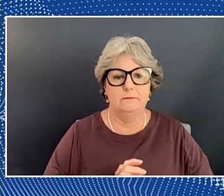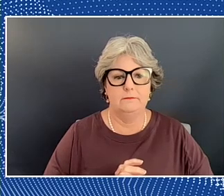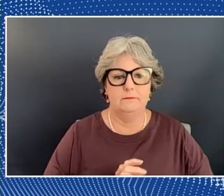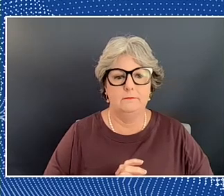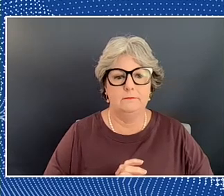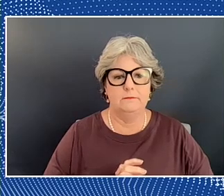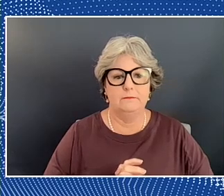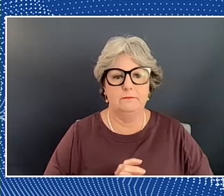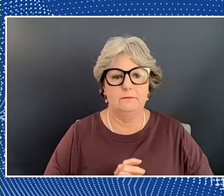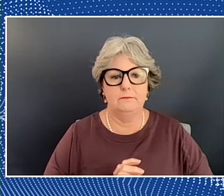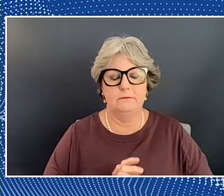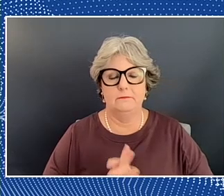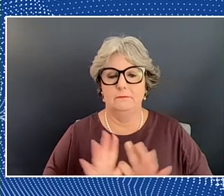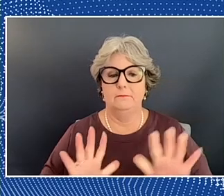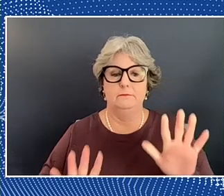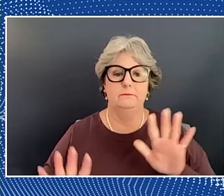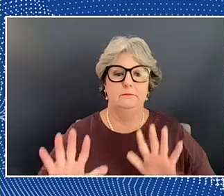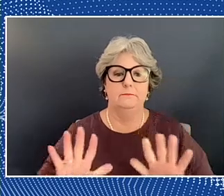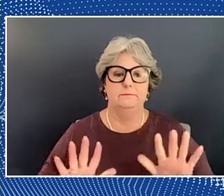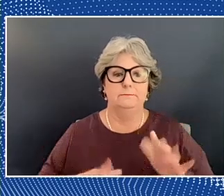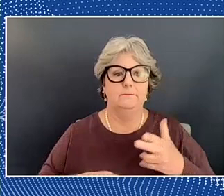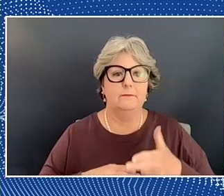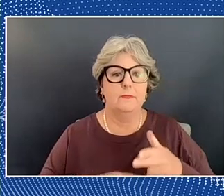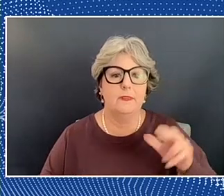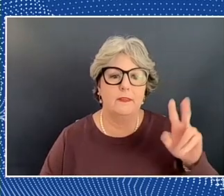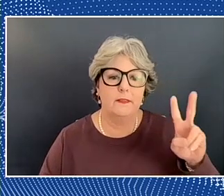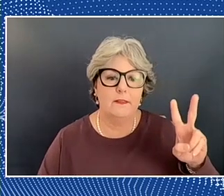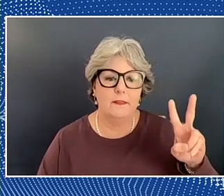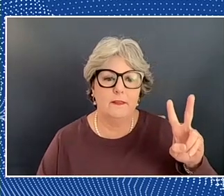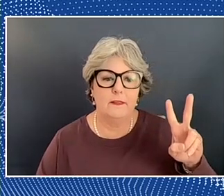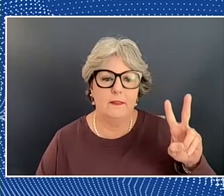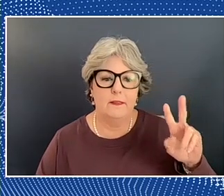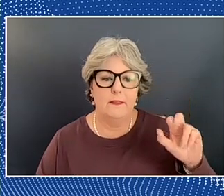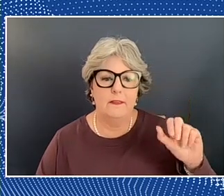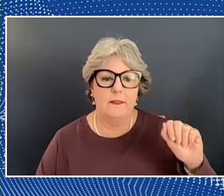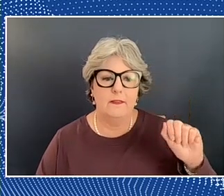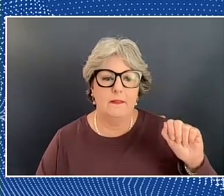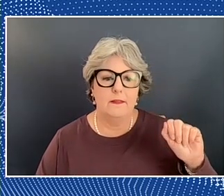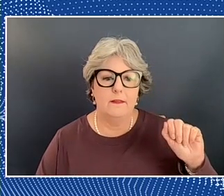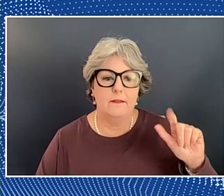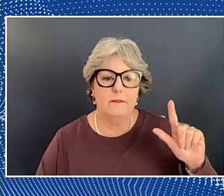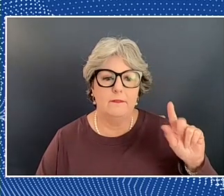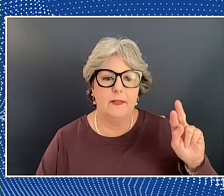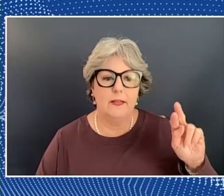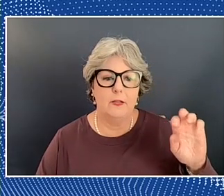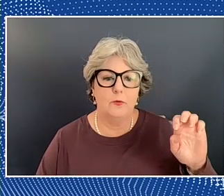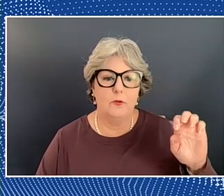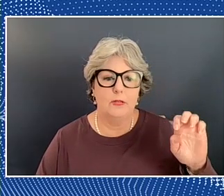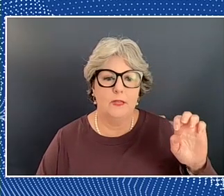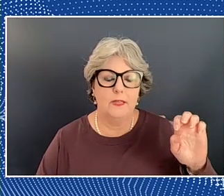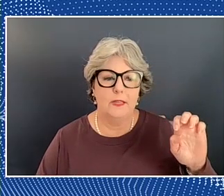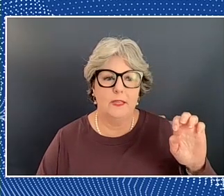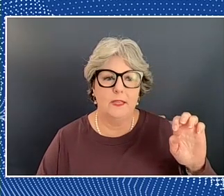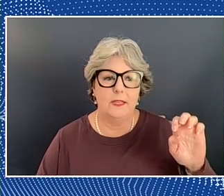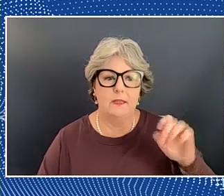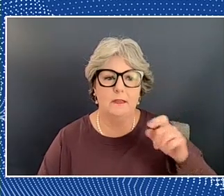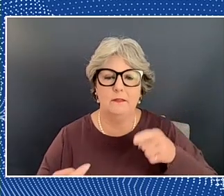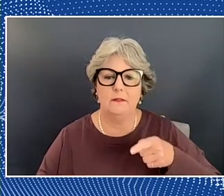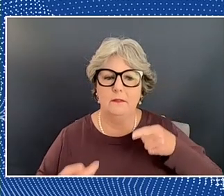sorry. Okay. My name is Valerie Montefu. I'd like to tell you about the hardships these loans have created in our family.